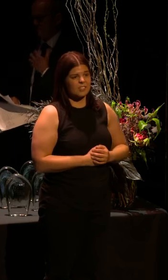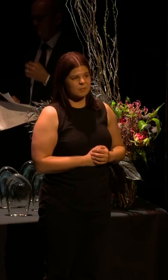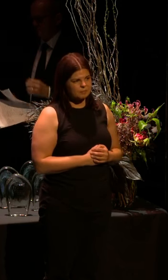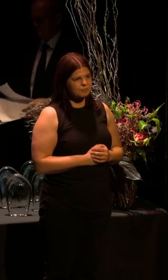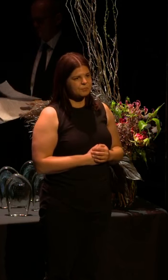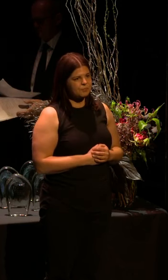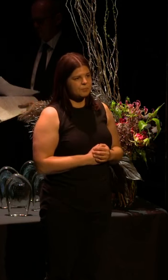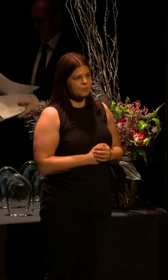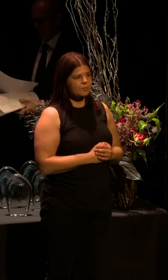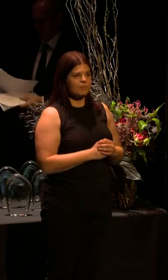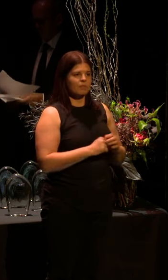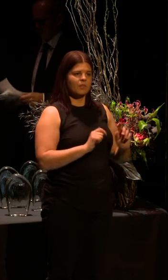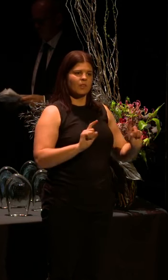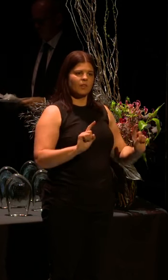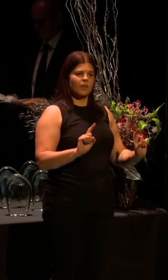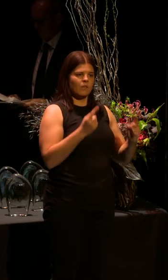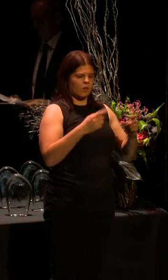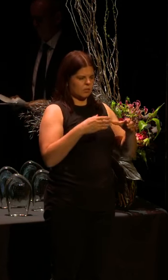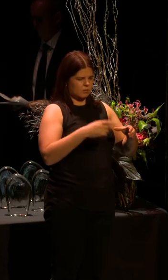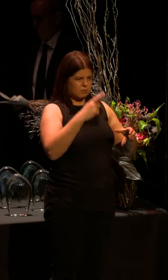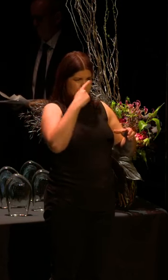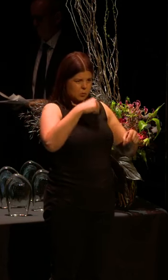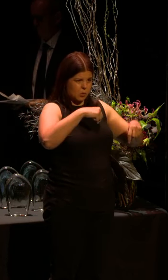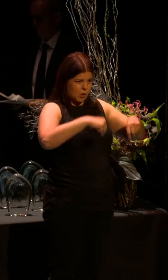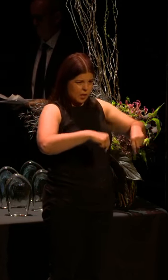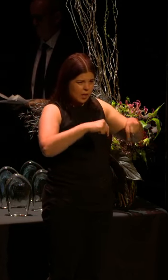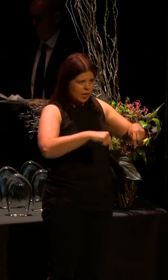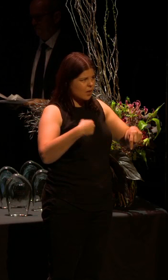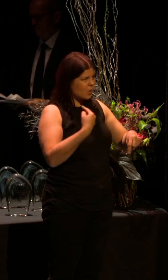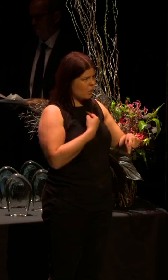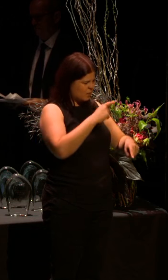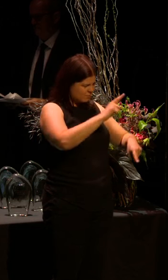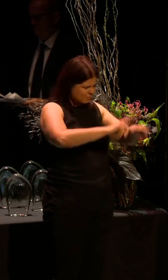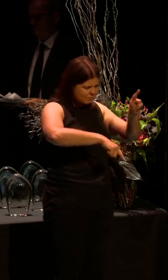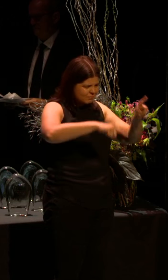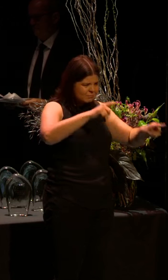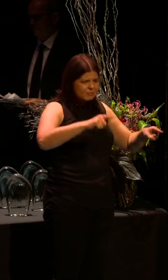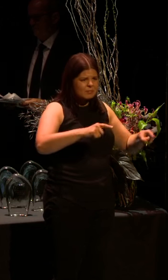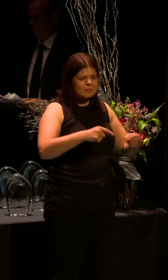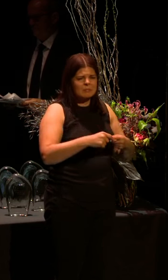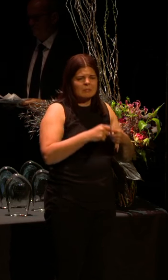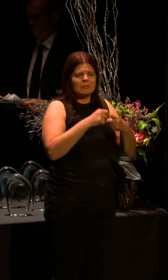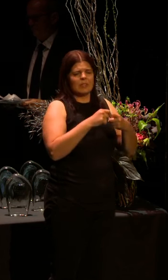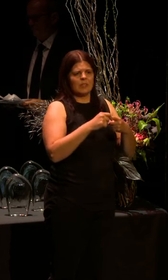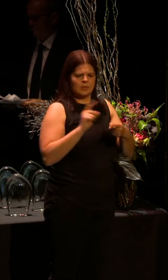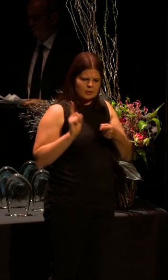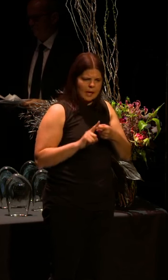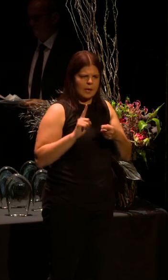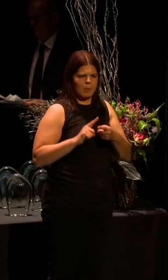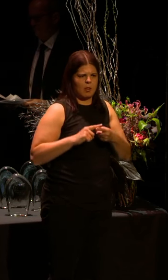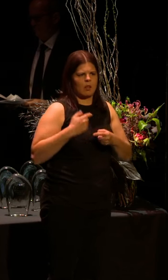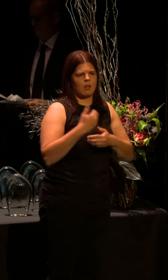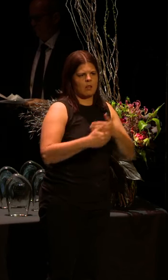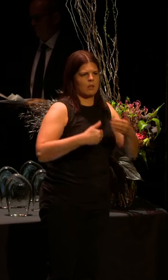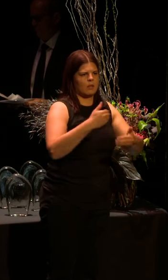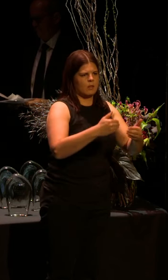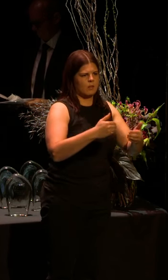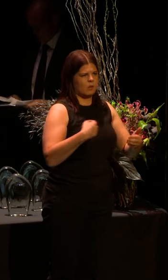we are the most diverse, unique, and sustainable people on the planet. We are the oldest living culture of the world.